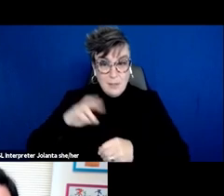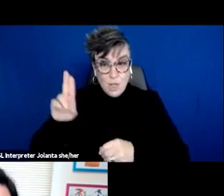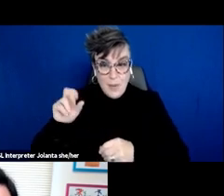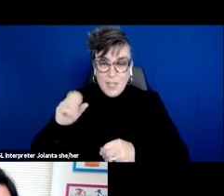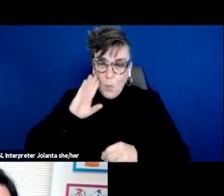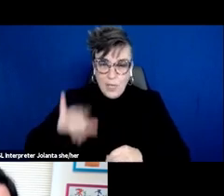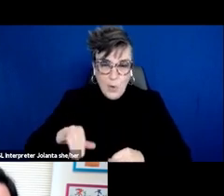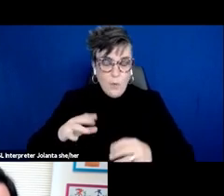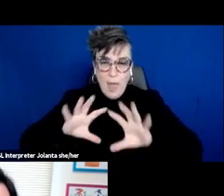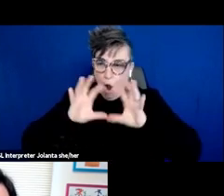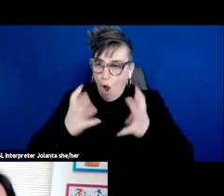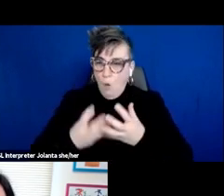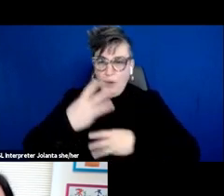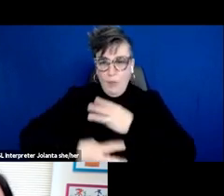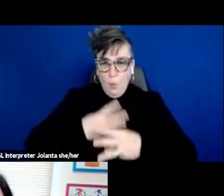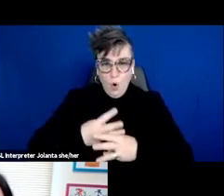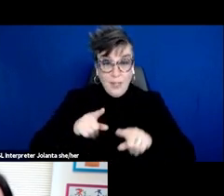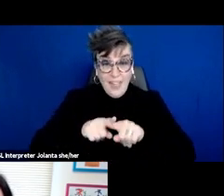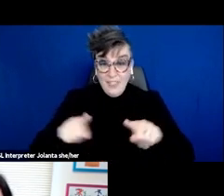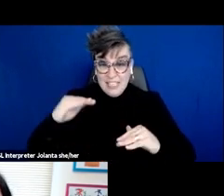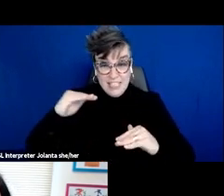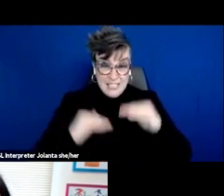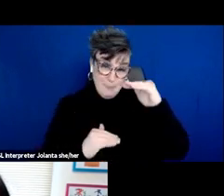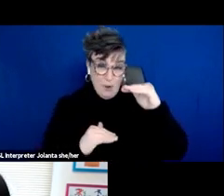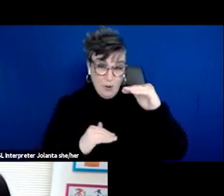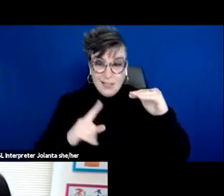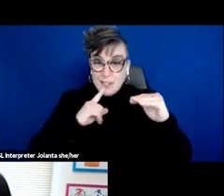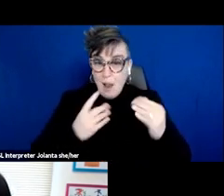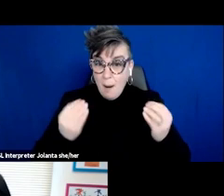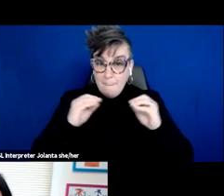of the world these disparities are even more striking and in need of a tremendous amount